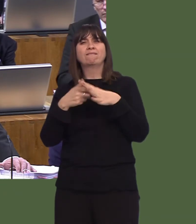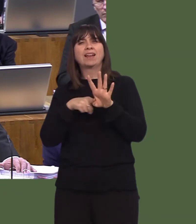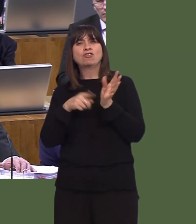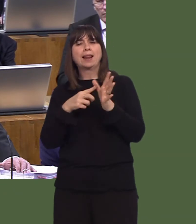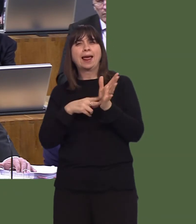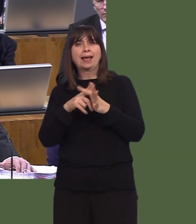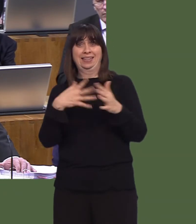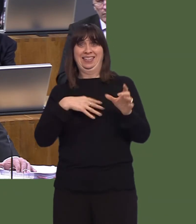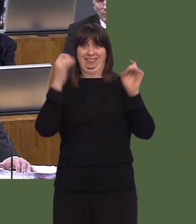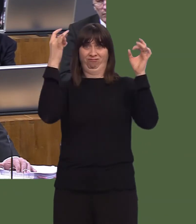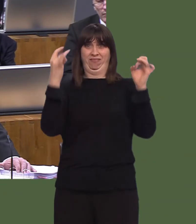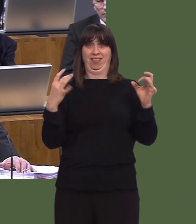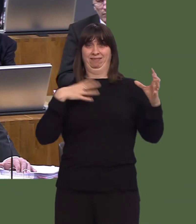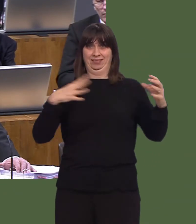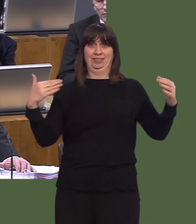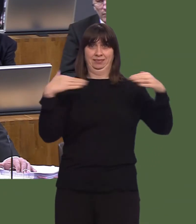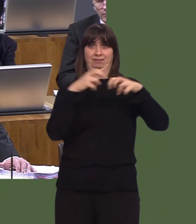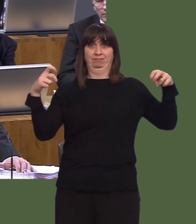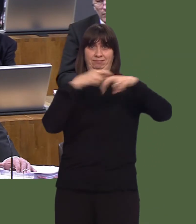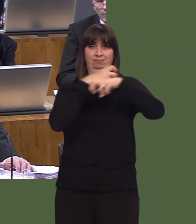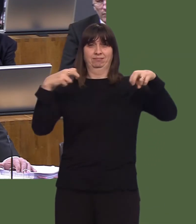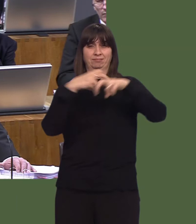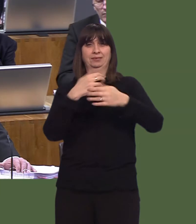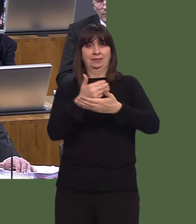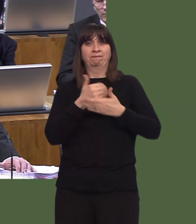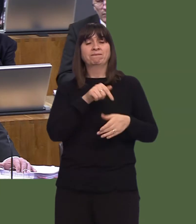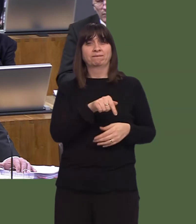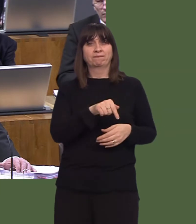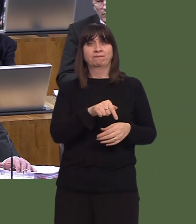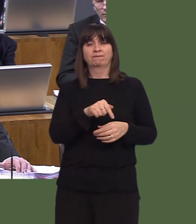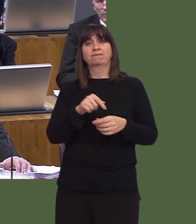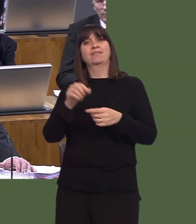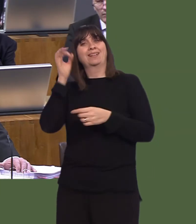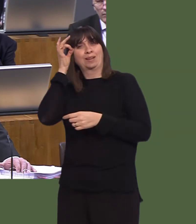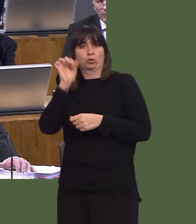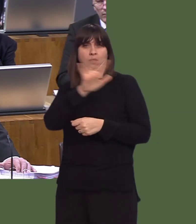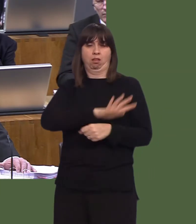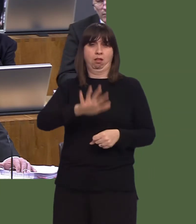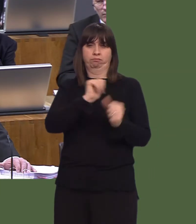It is supported by Pembrokeshire County Council. It is currently due for completion in May this year.